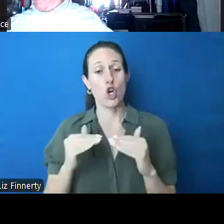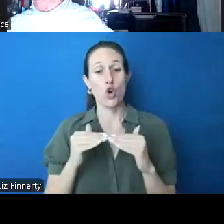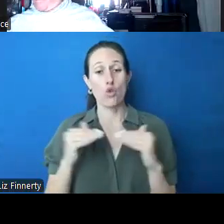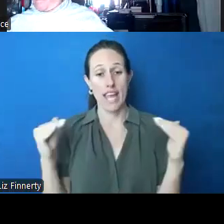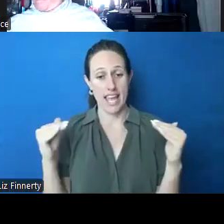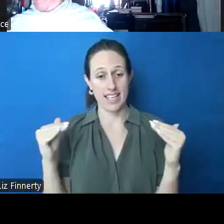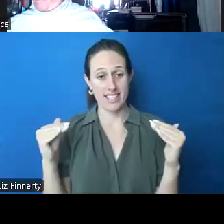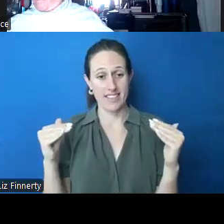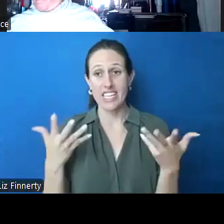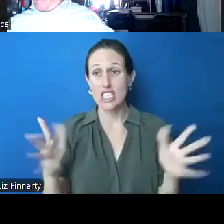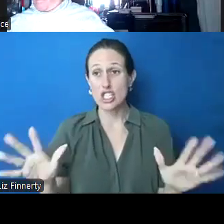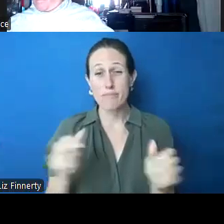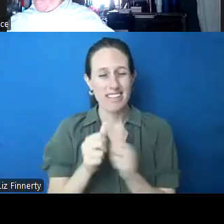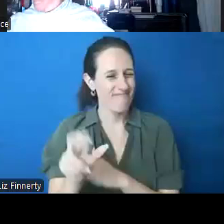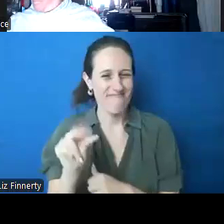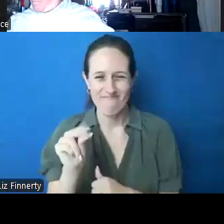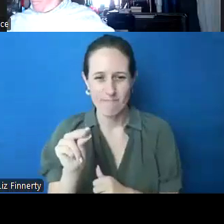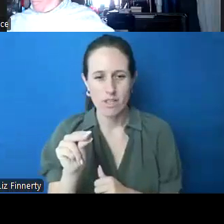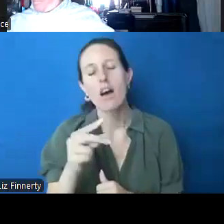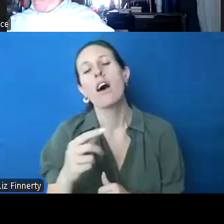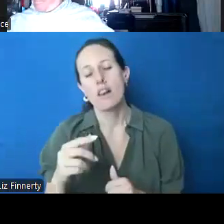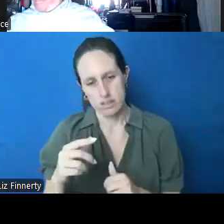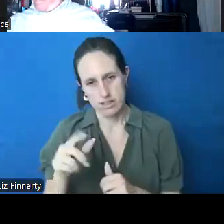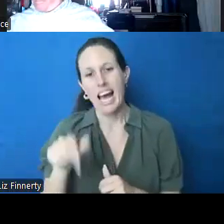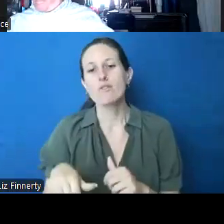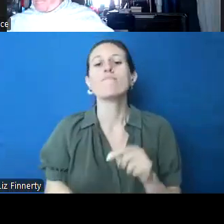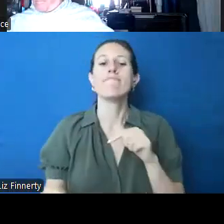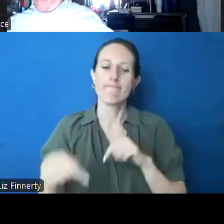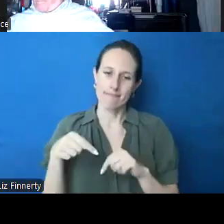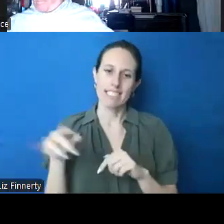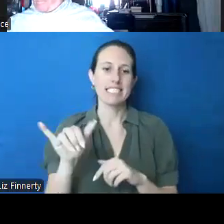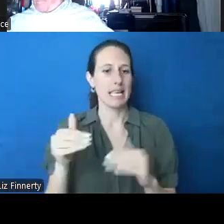repeating grades and want to drop out from high school